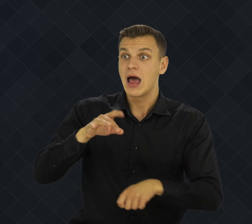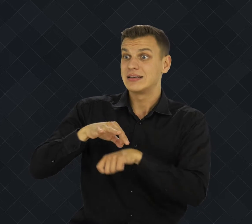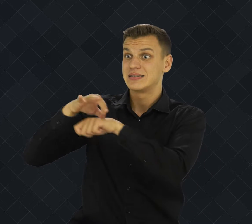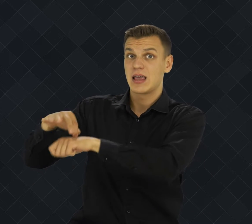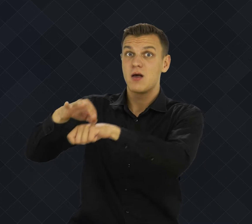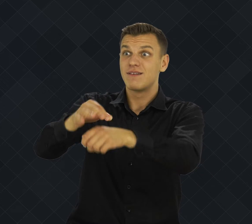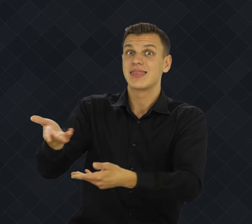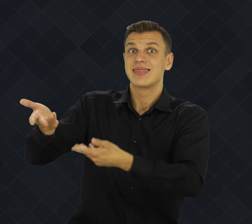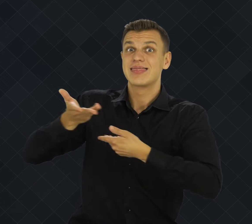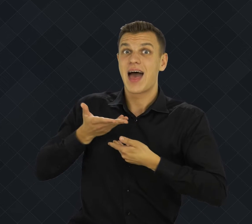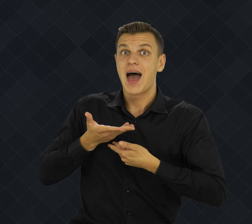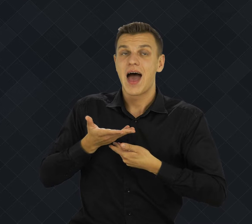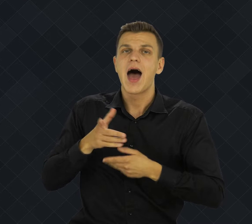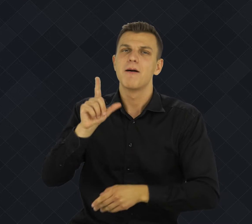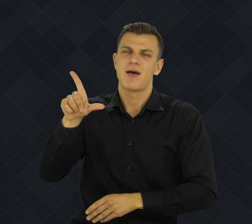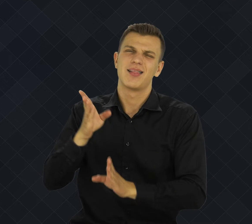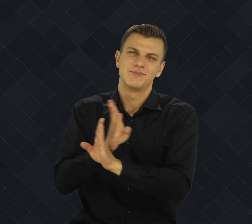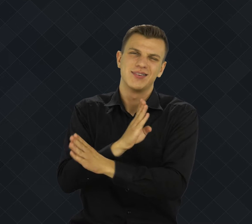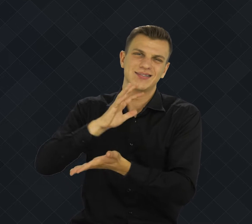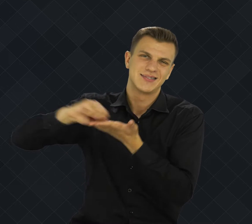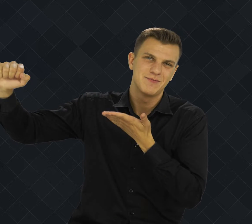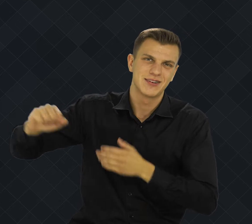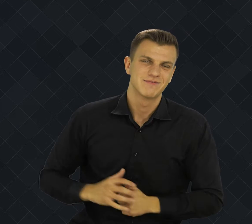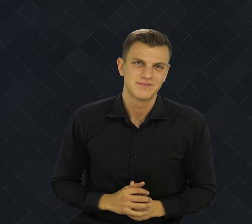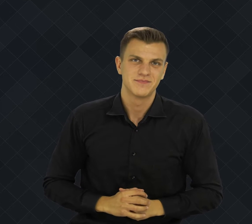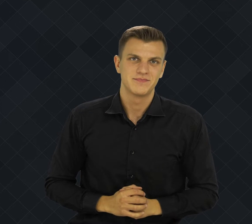But even so, your driver's license will already be seized.